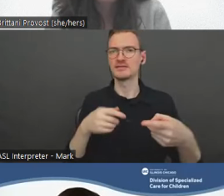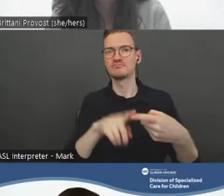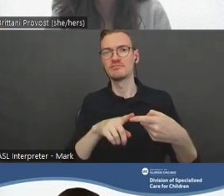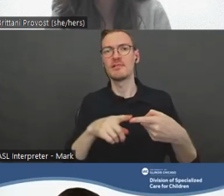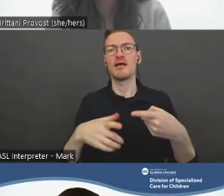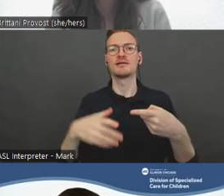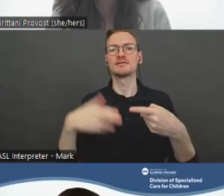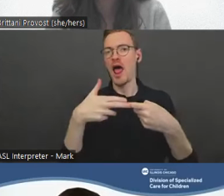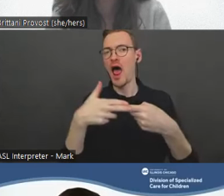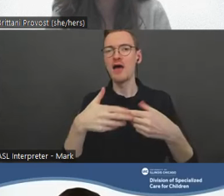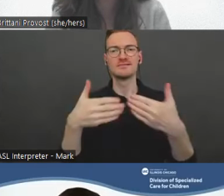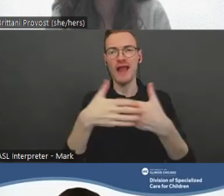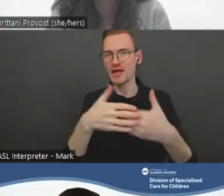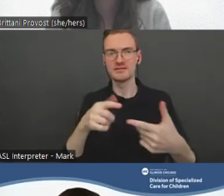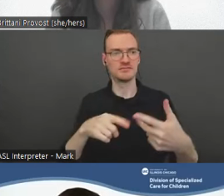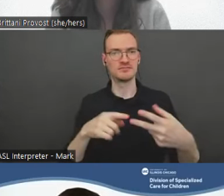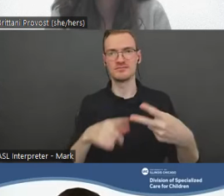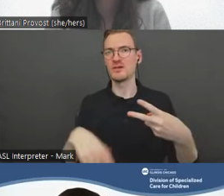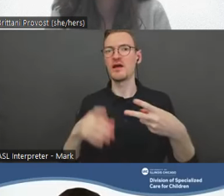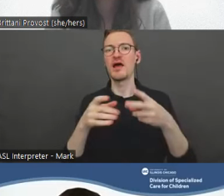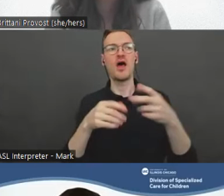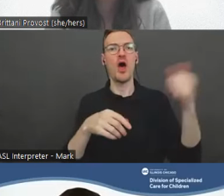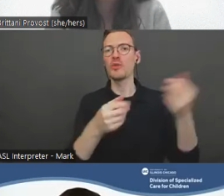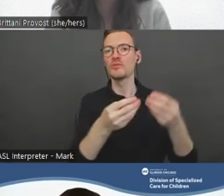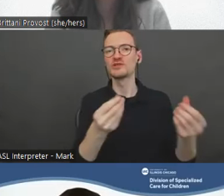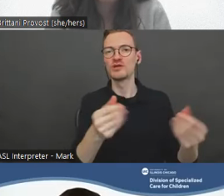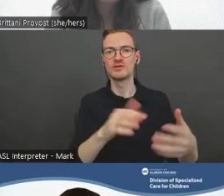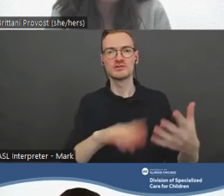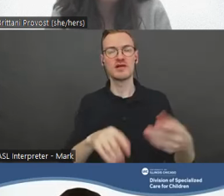once it gets posted, so that link will kind of be the one place that you can look for everything.